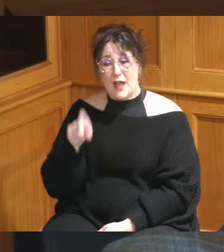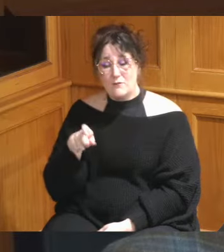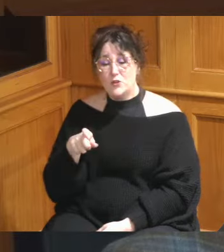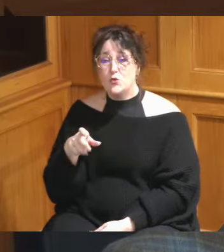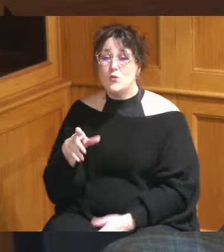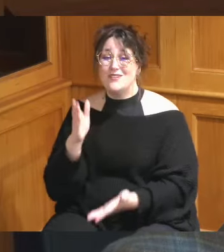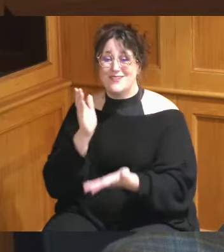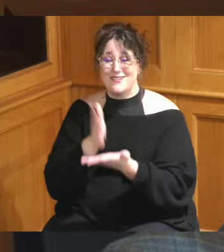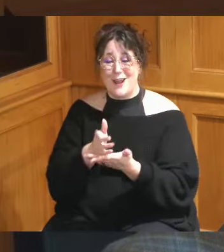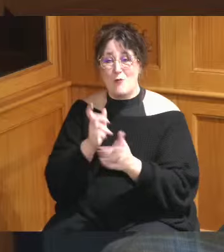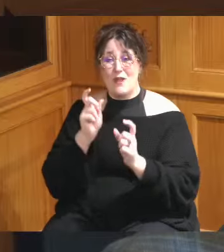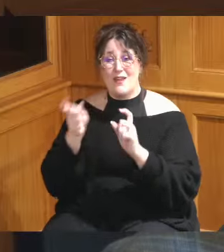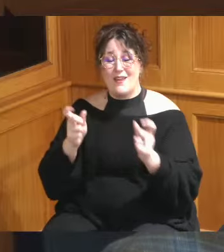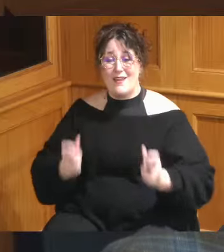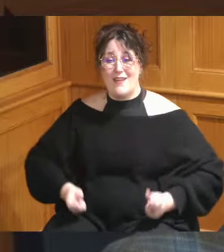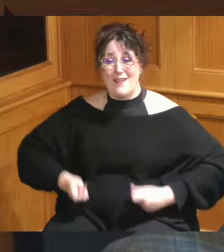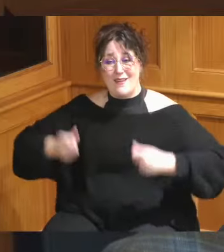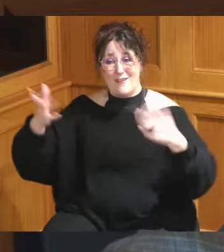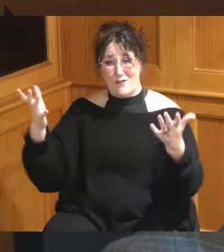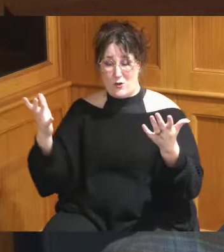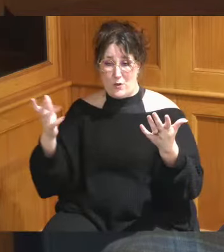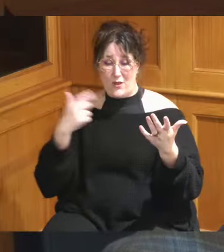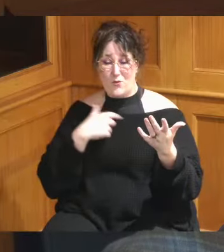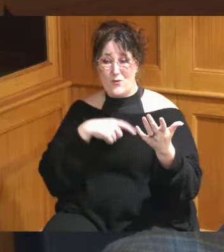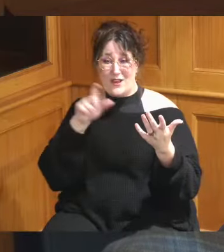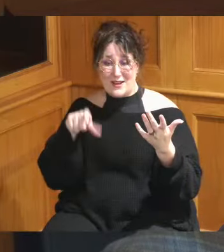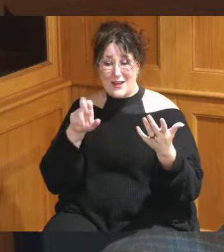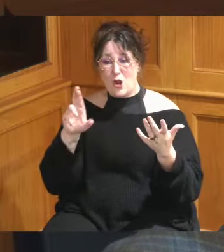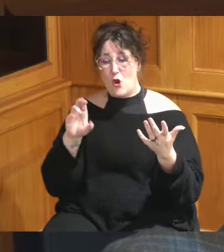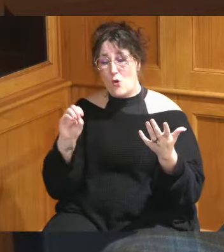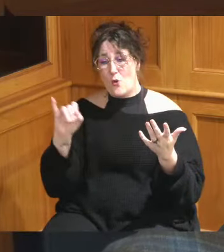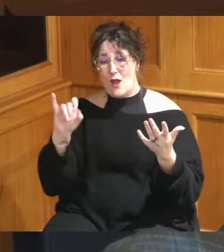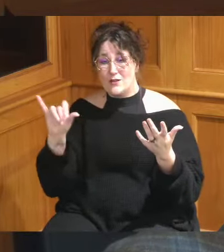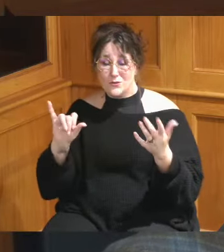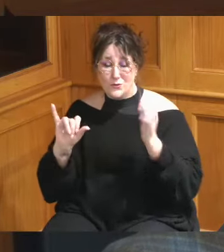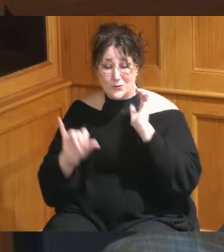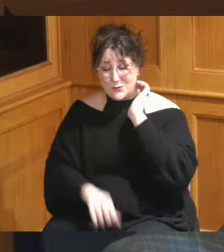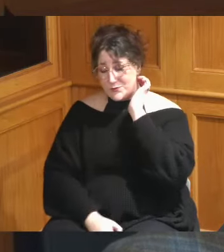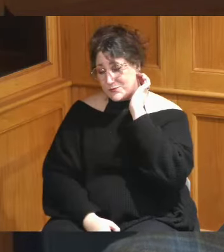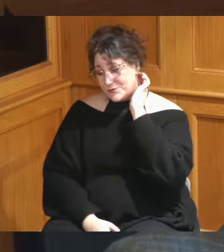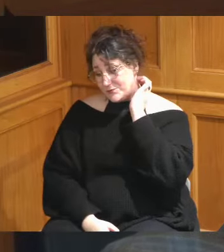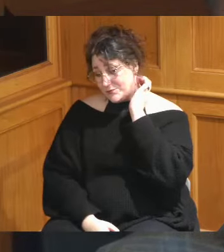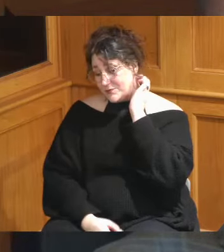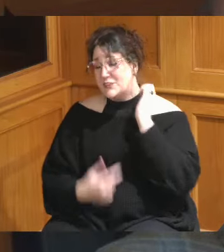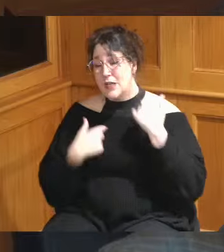place if it doesn't bring something back. We've got to get something, too. And so, I do support